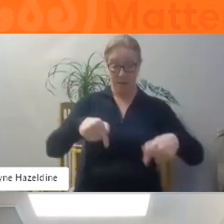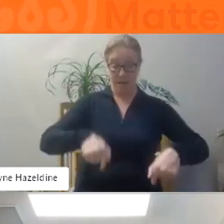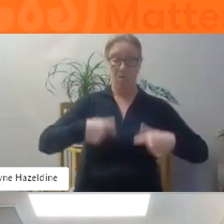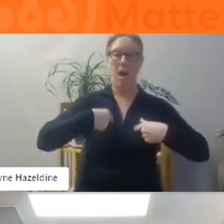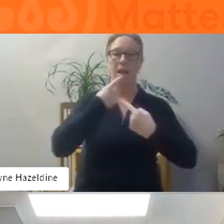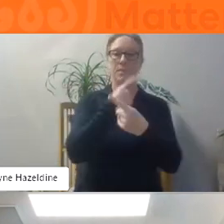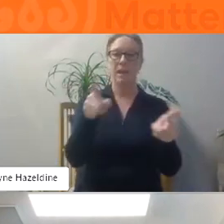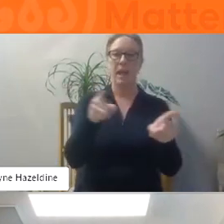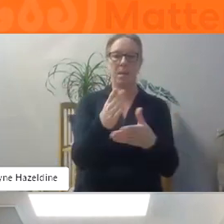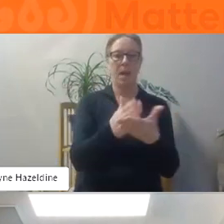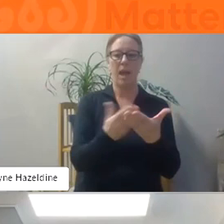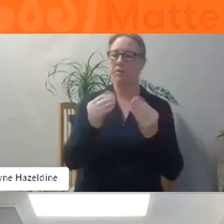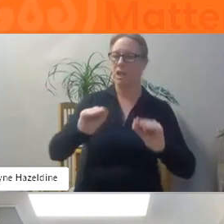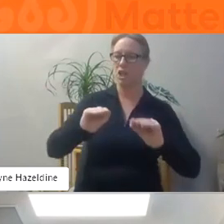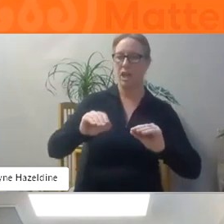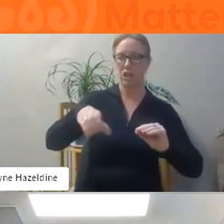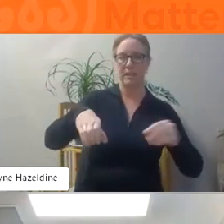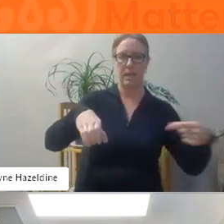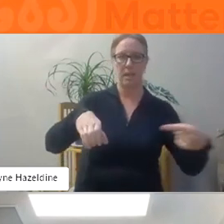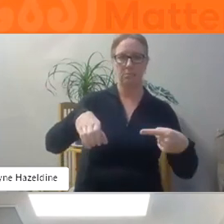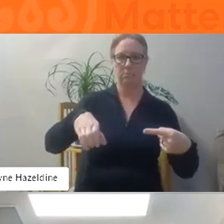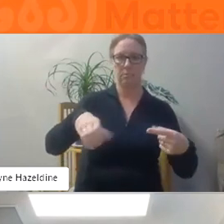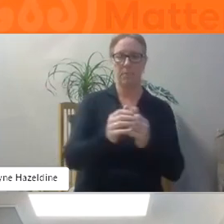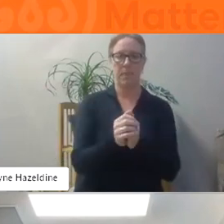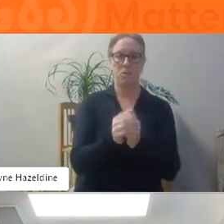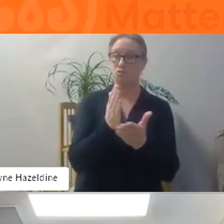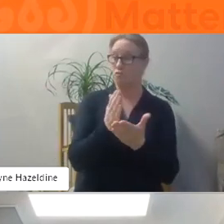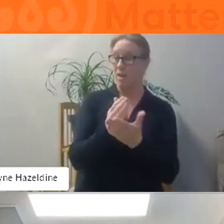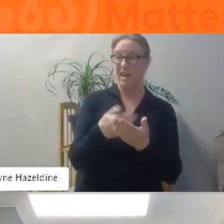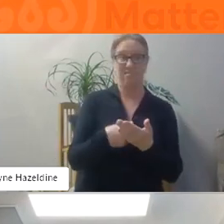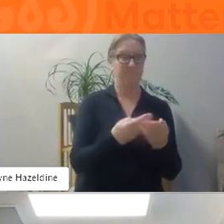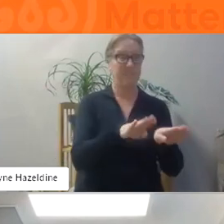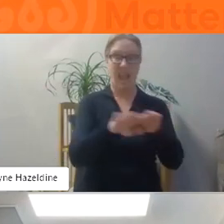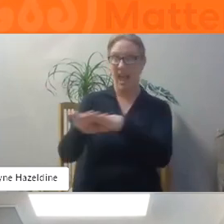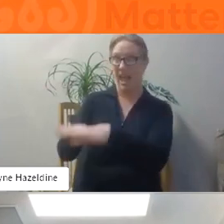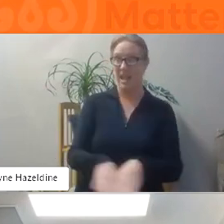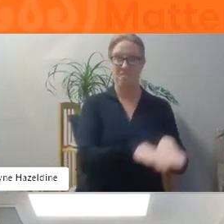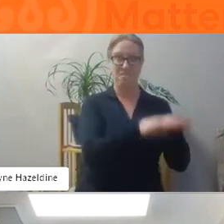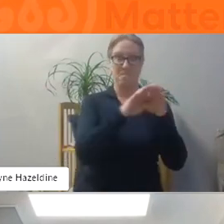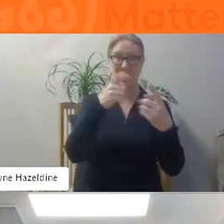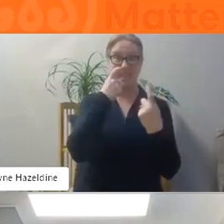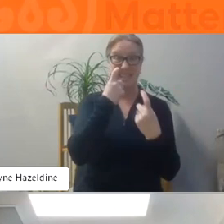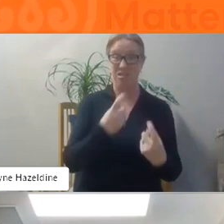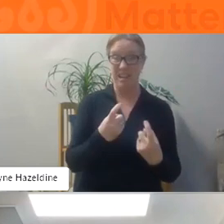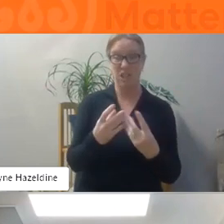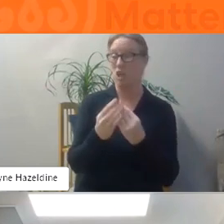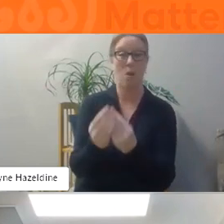of the education sector that has been, much like the rest of us, seriously under-valued and under-funded